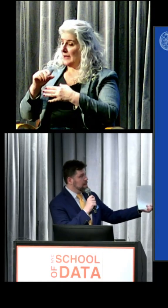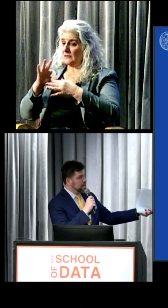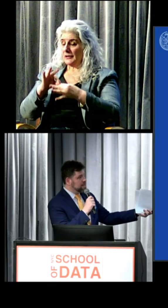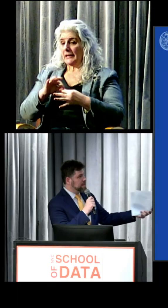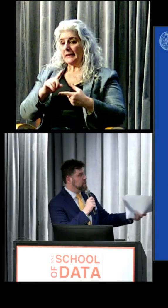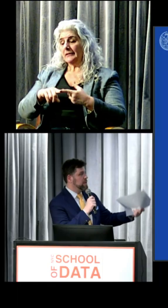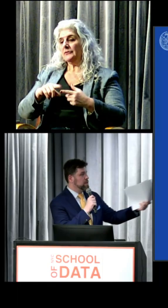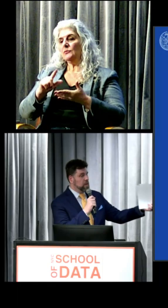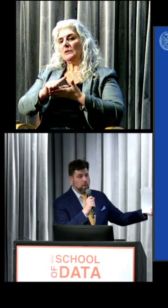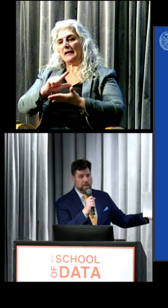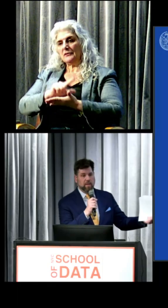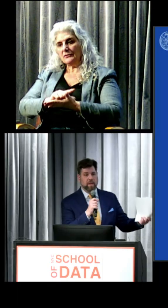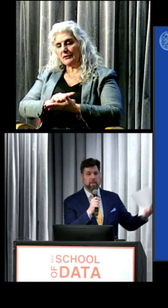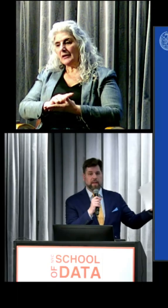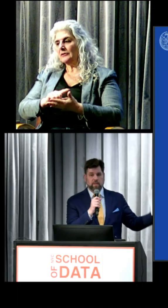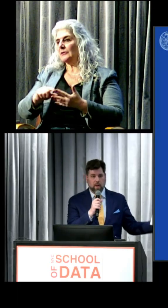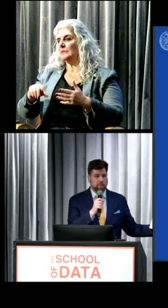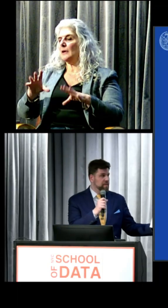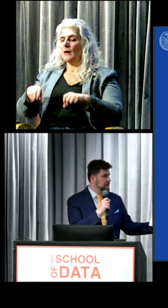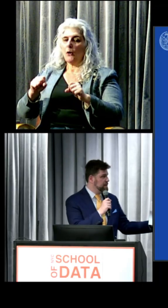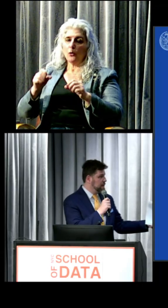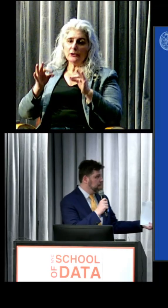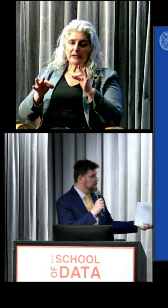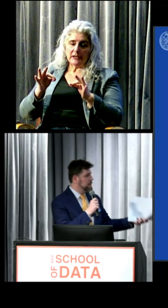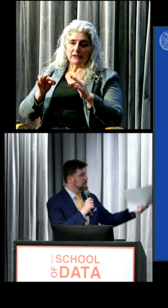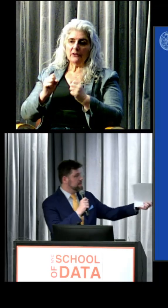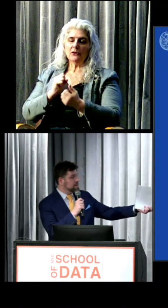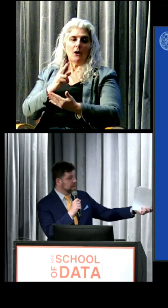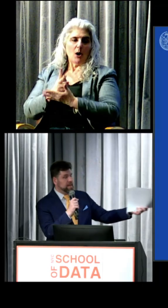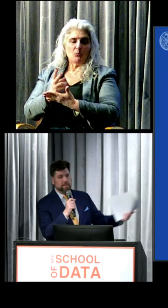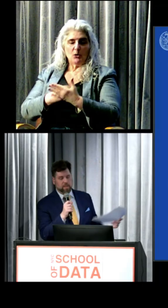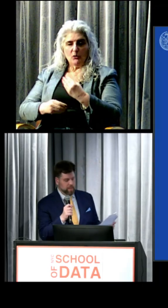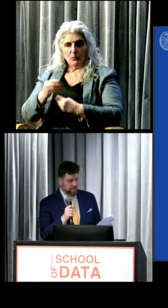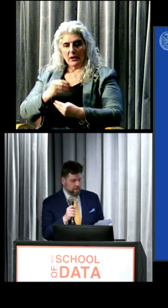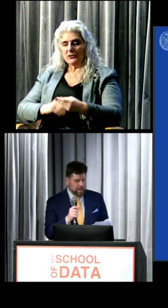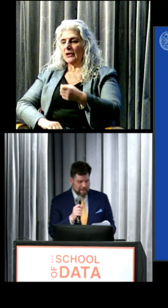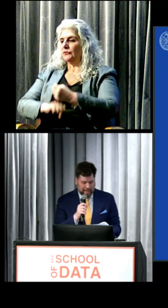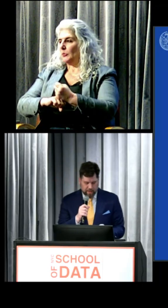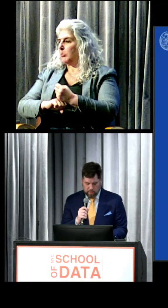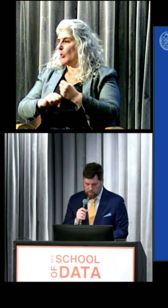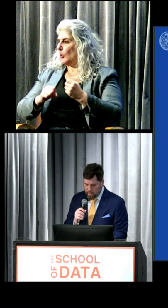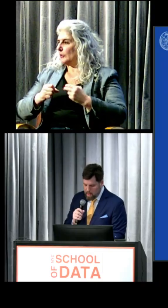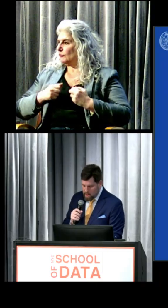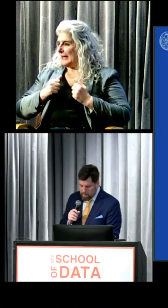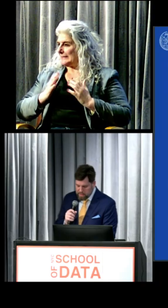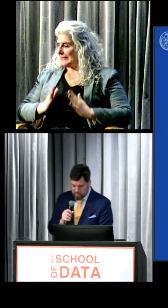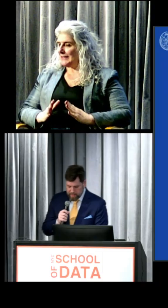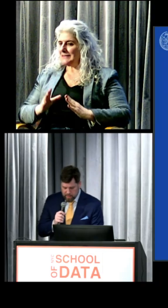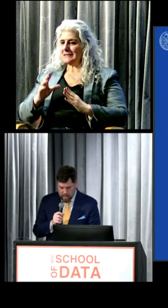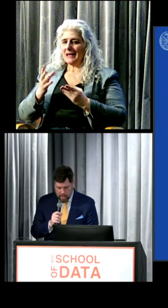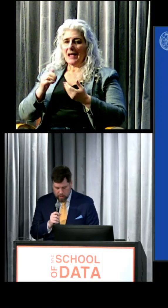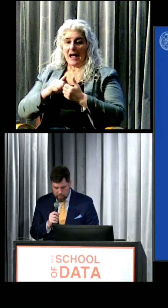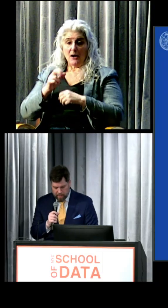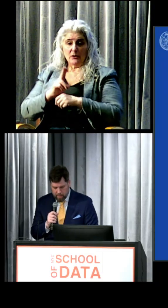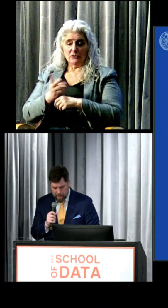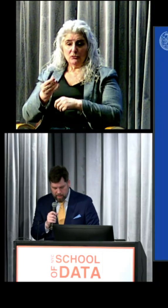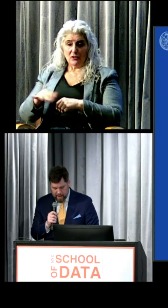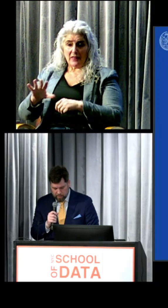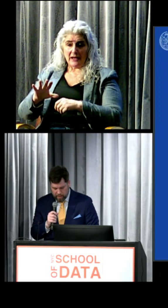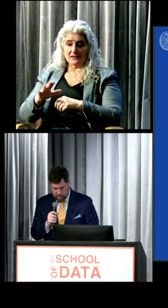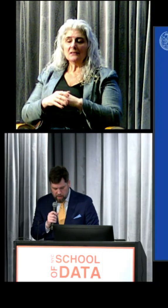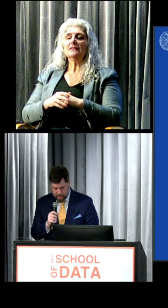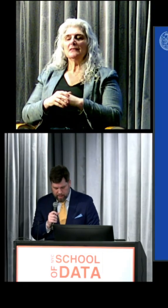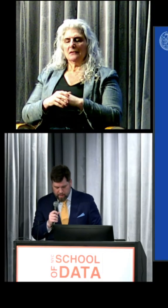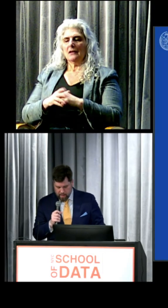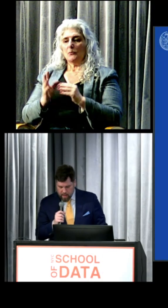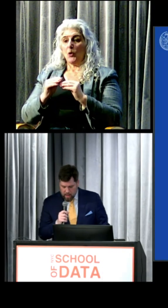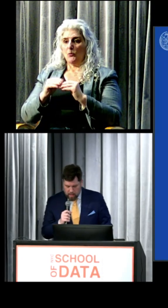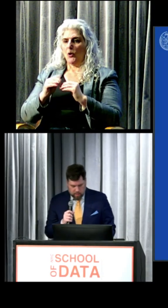represent, we use data from different neighborhoods including, we did like a urban, we